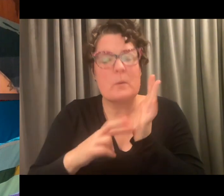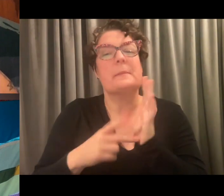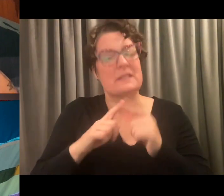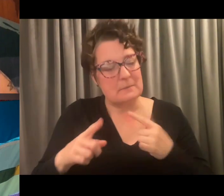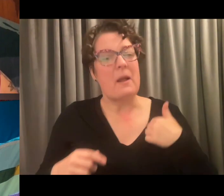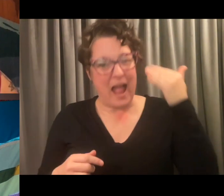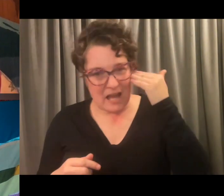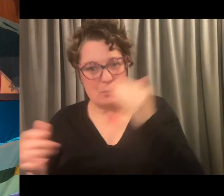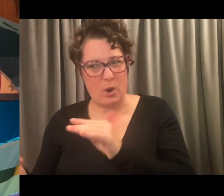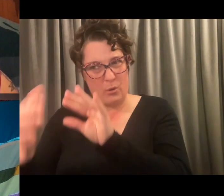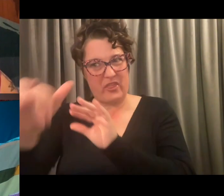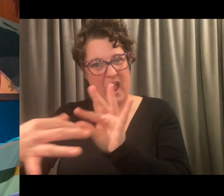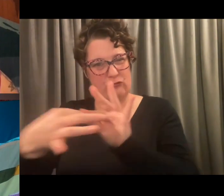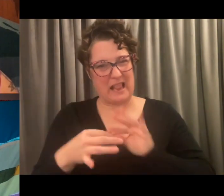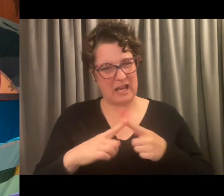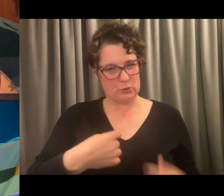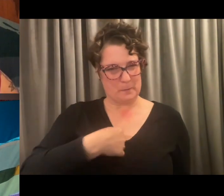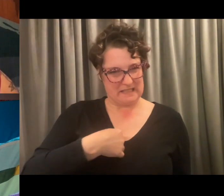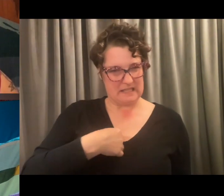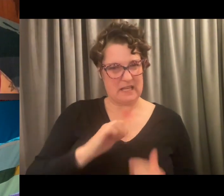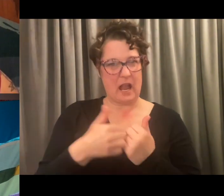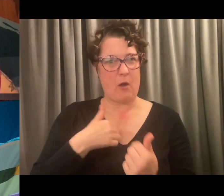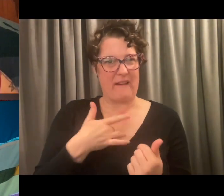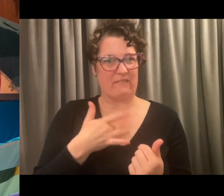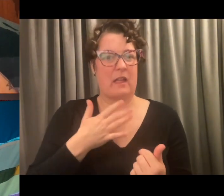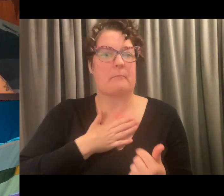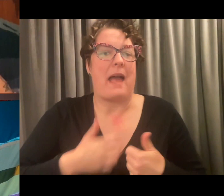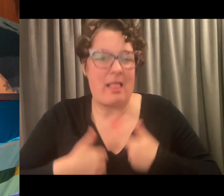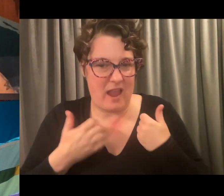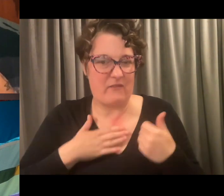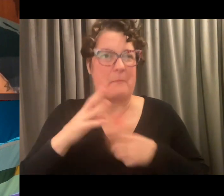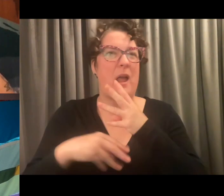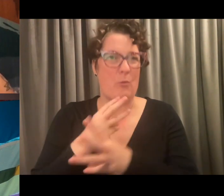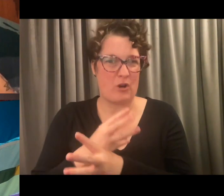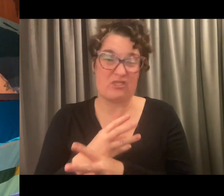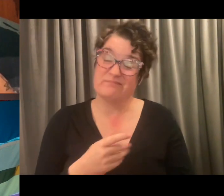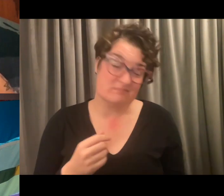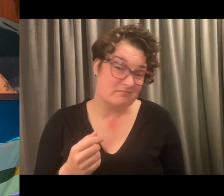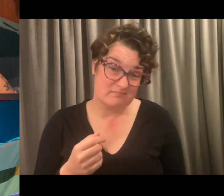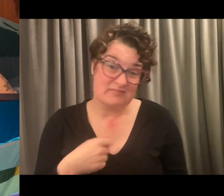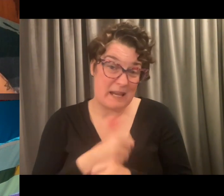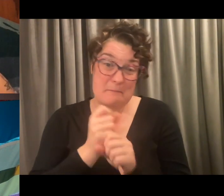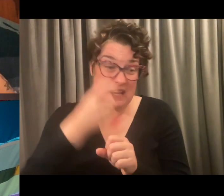life and my world and it makes so much sense that youth would just understand, you know, people can be lots of ways.